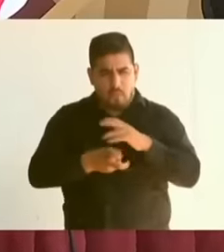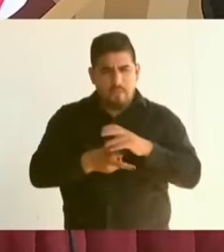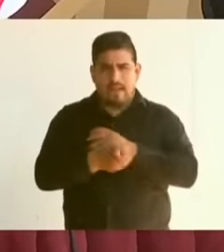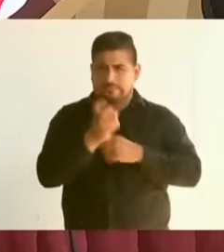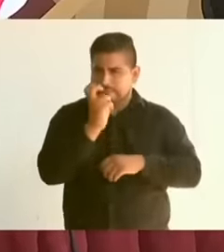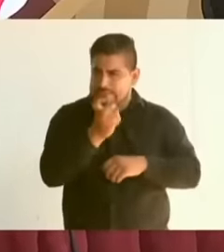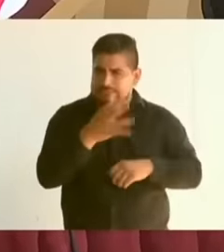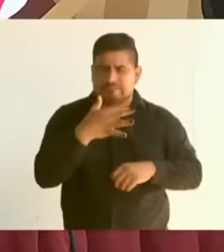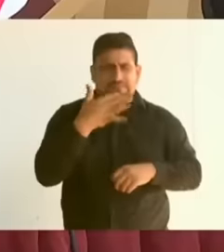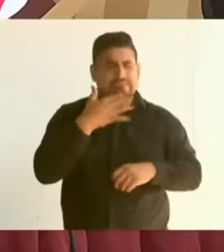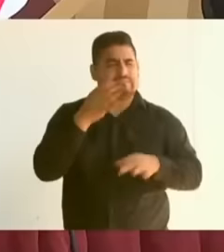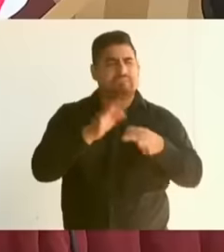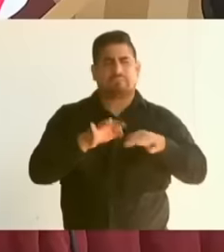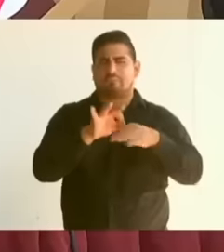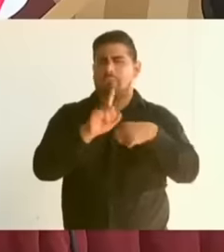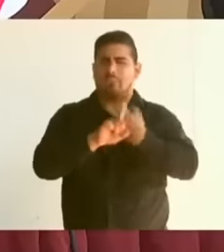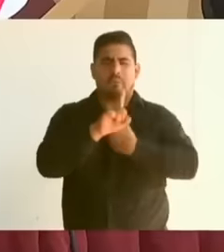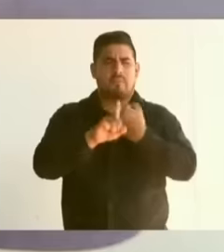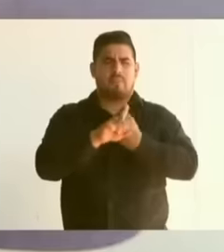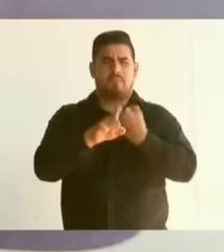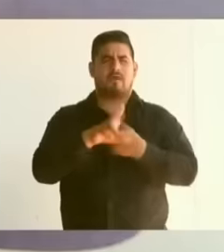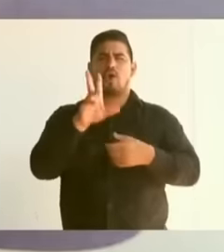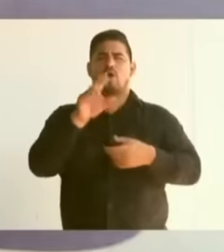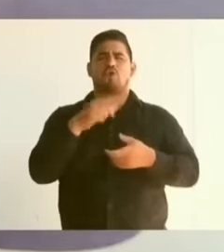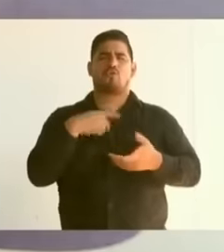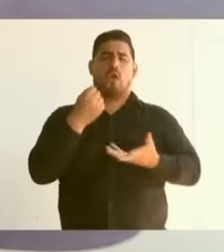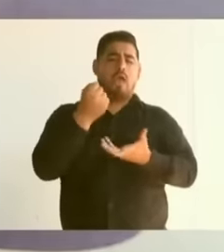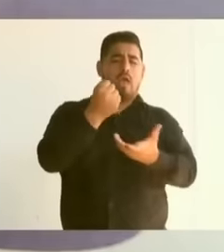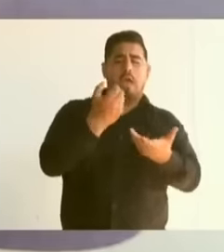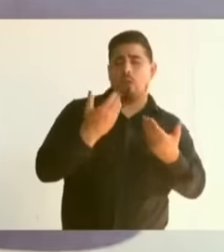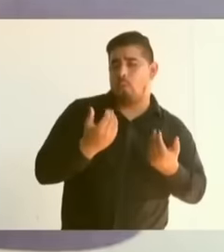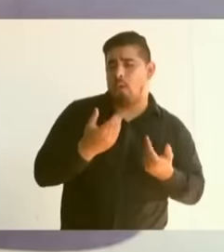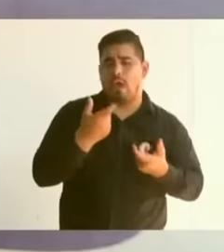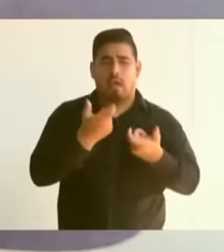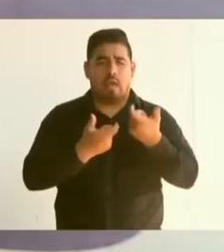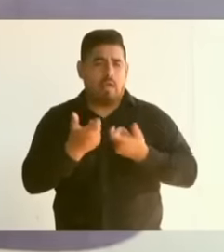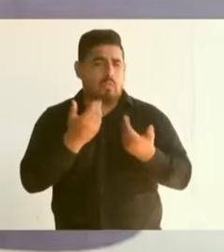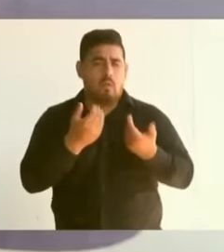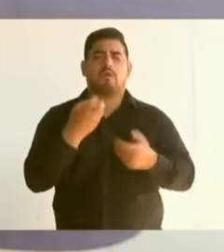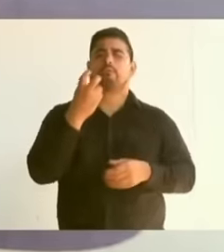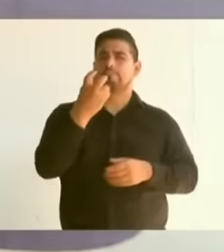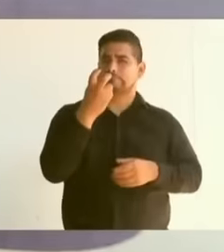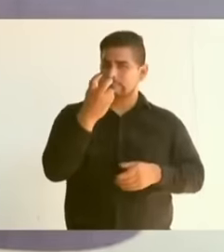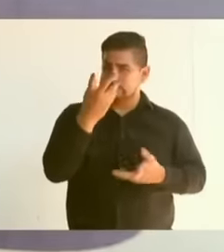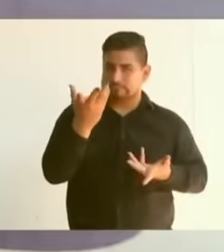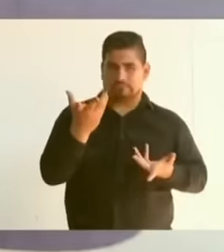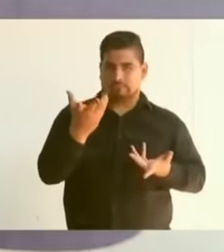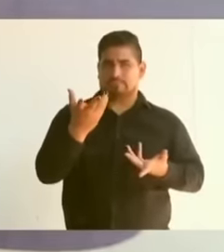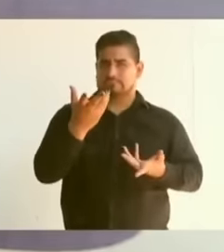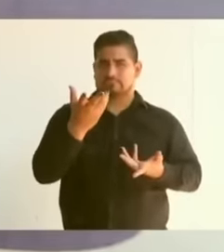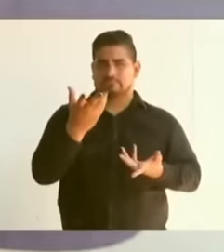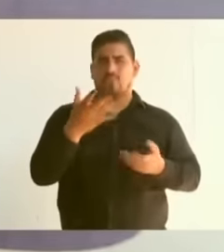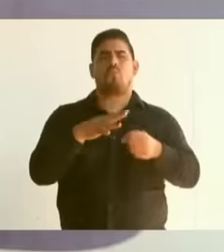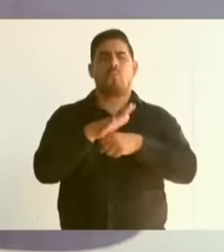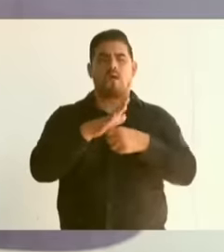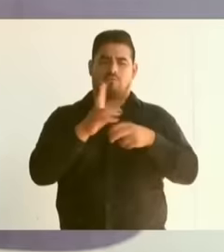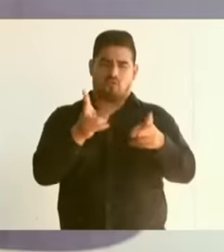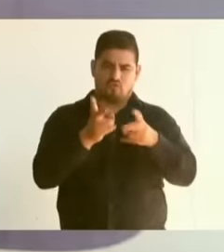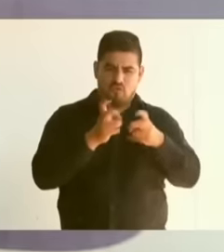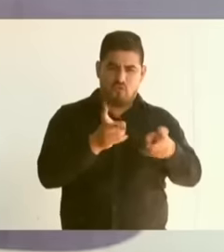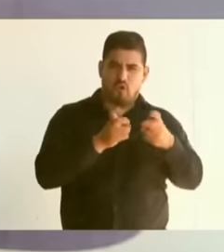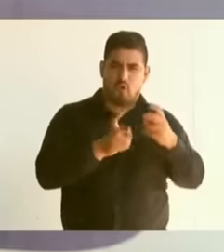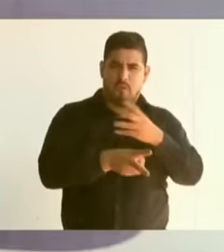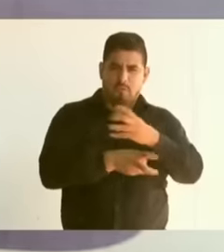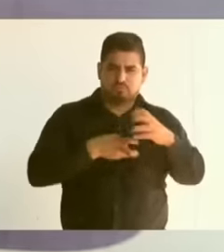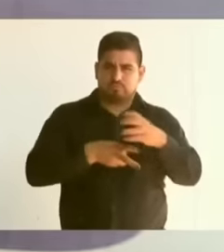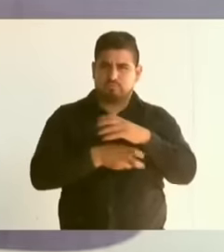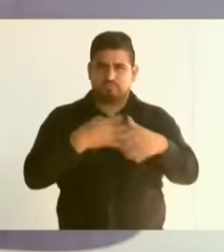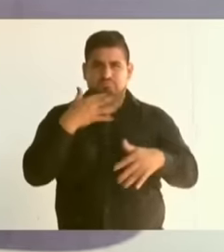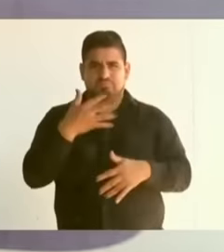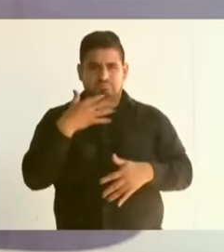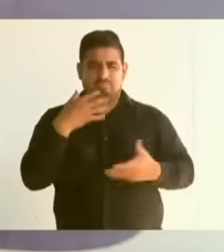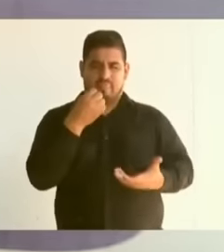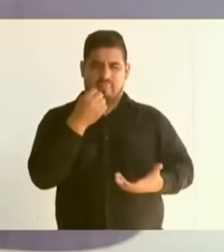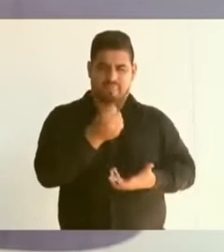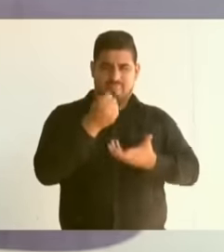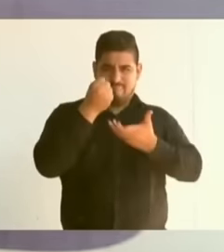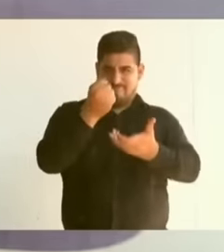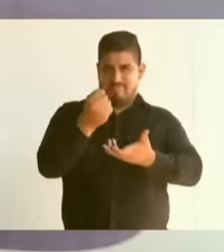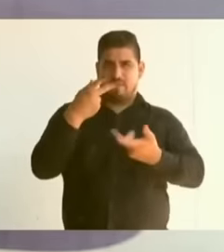it was not the lack of budget, it was the theft that was done of the people's money because the budget